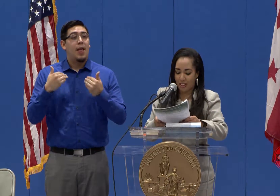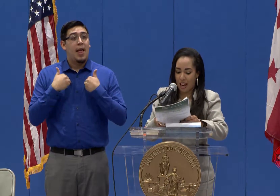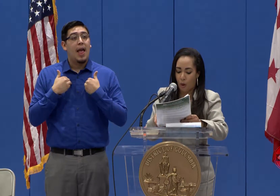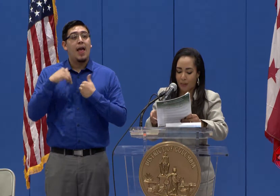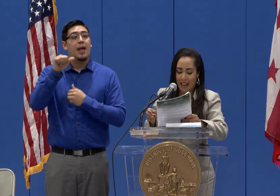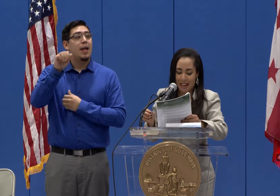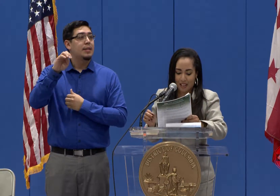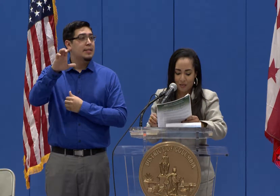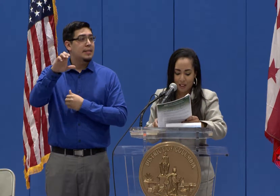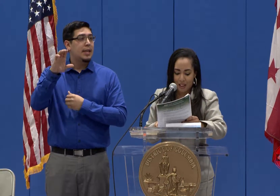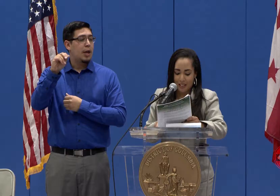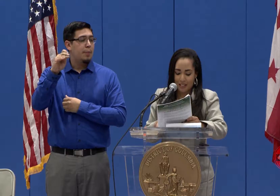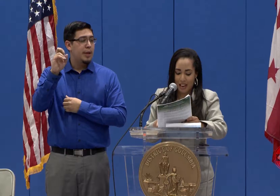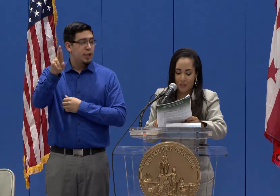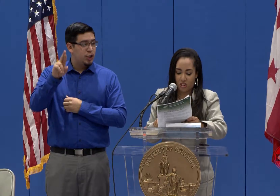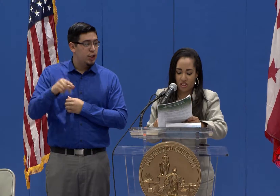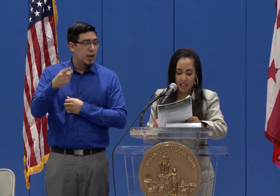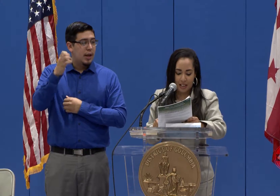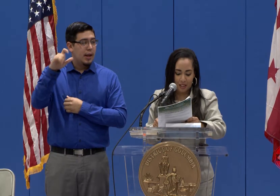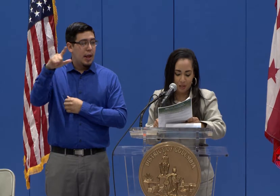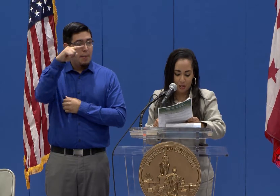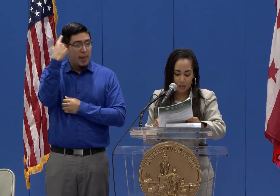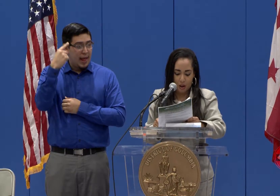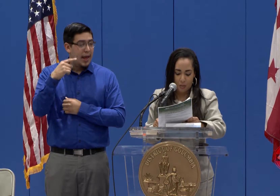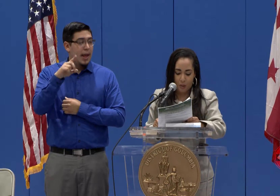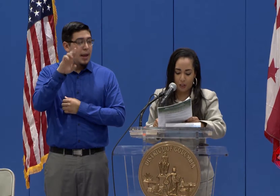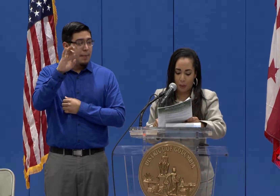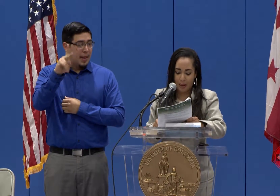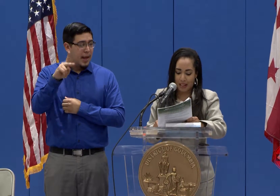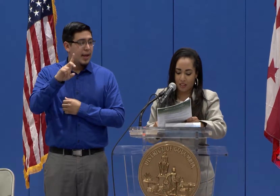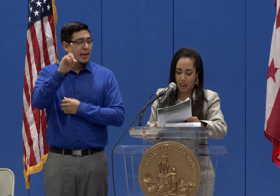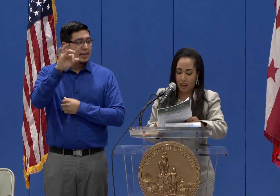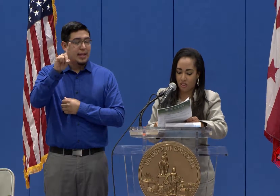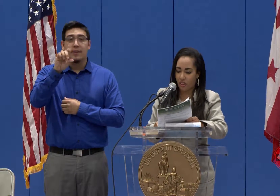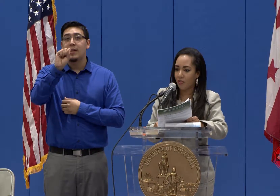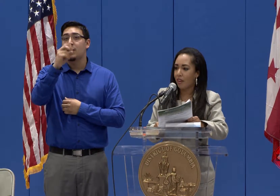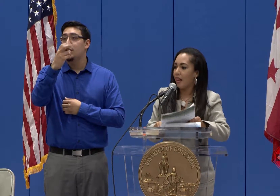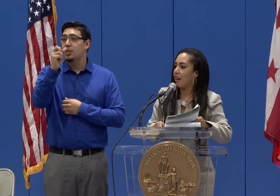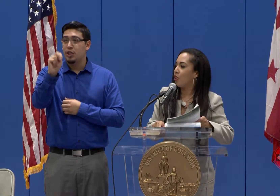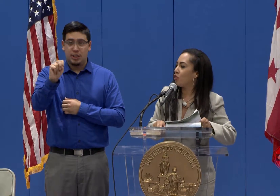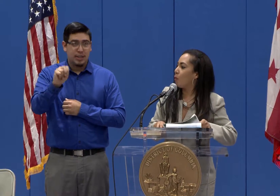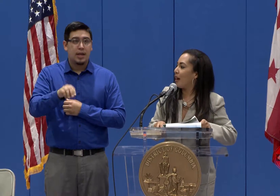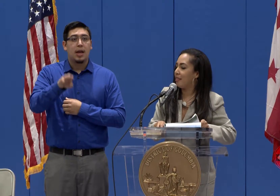GAIL BLACK, DAVID SHEEHAN, MARTHA MCINTOSH AND CRYSTAL